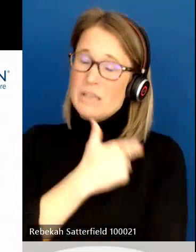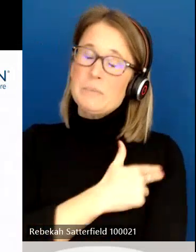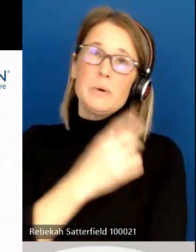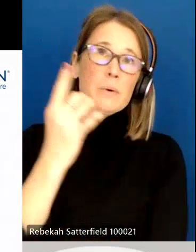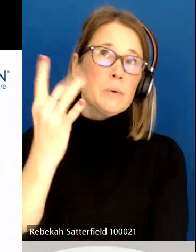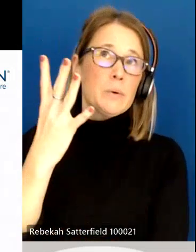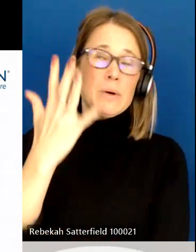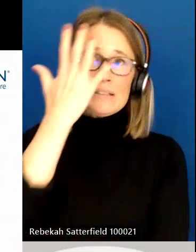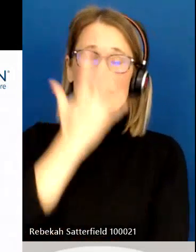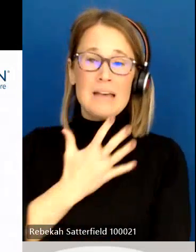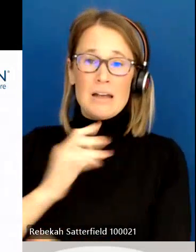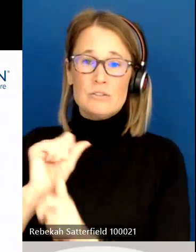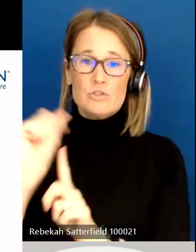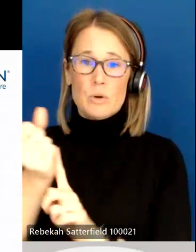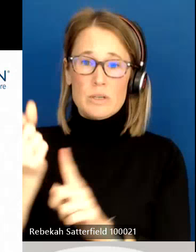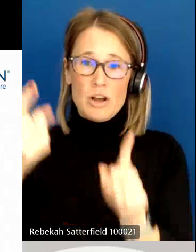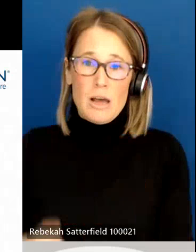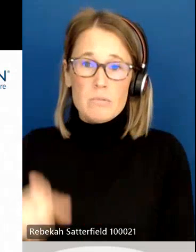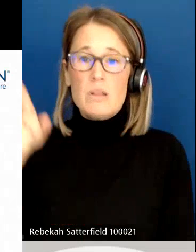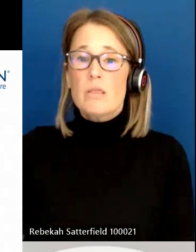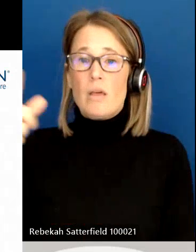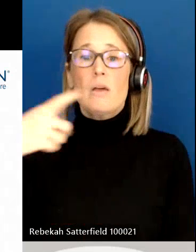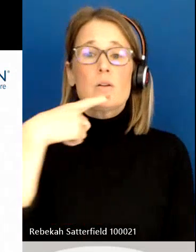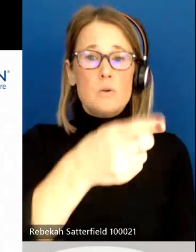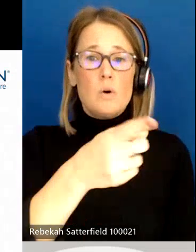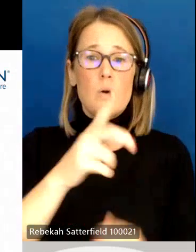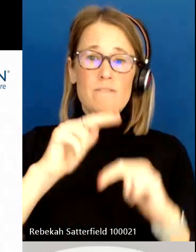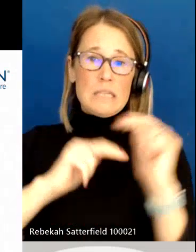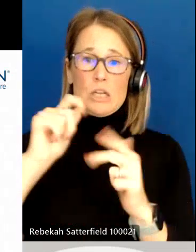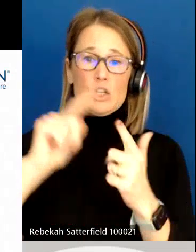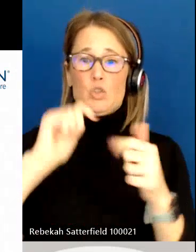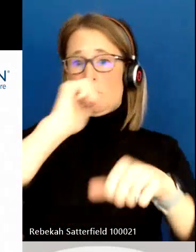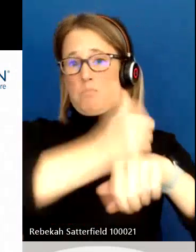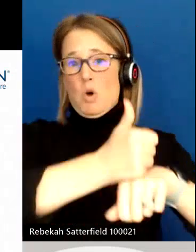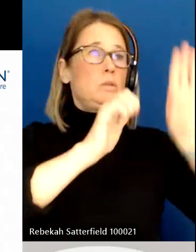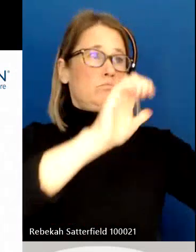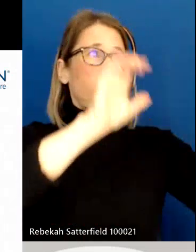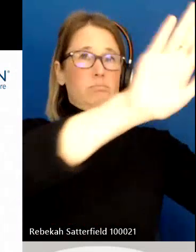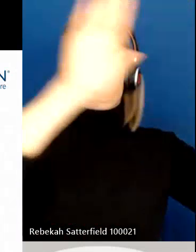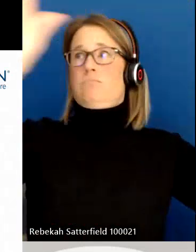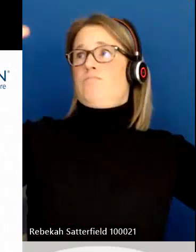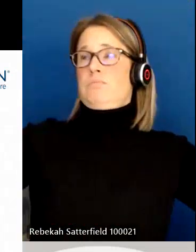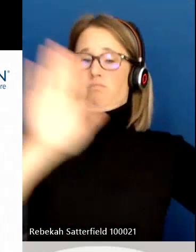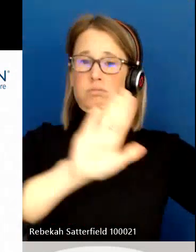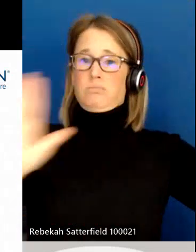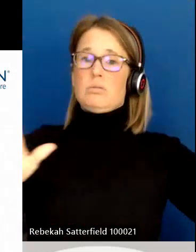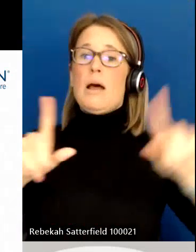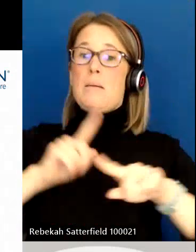about this because they told facilities just to post these in in these areas but you know no one